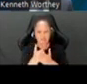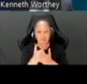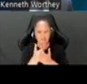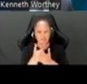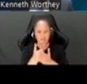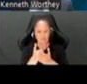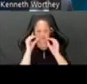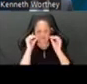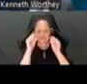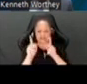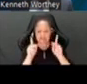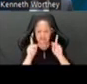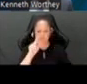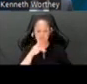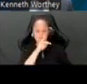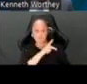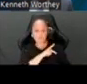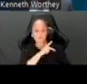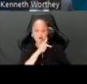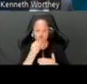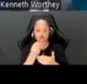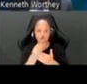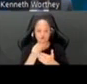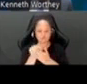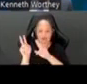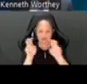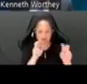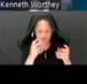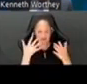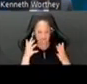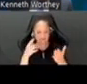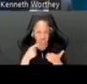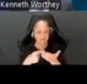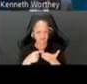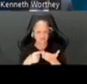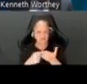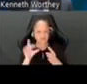teach people personal finance topics that we can discuss. They can link to the organization